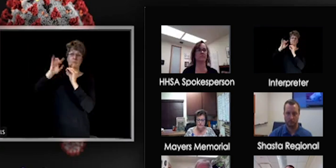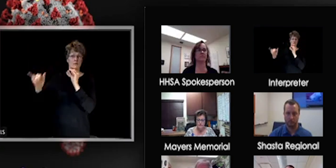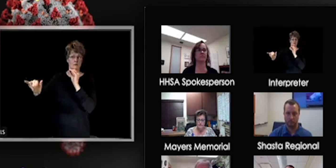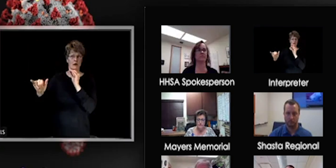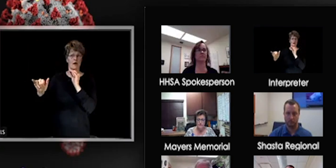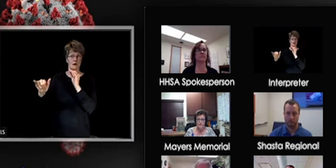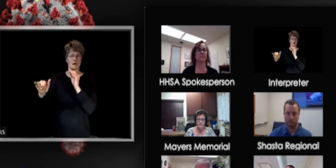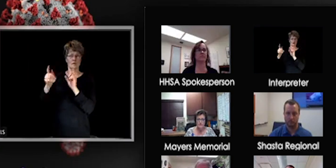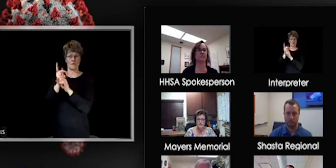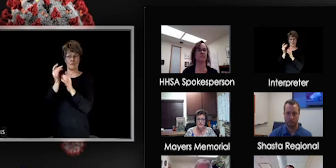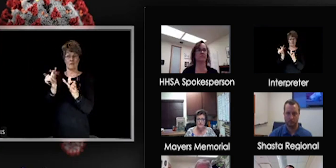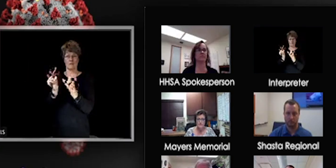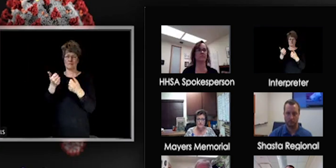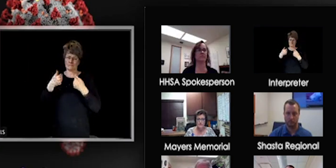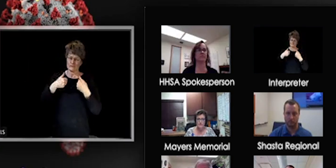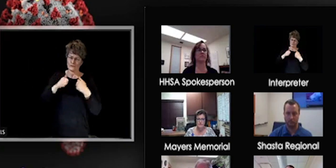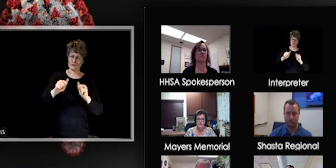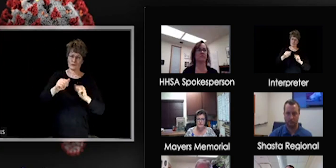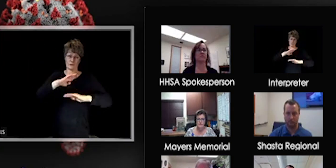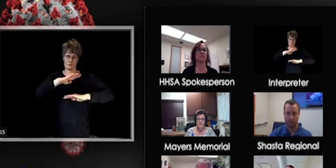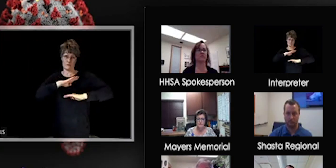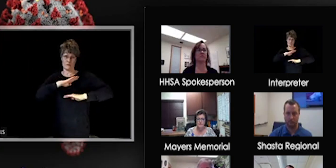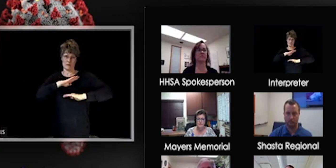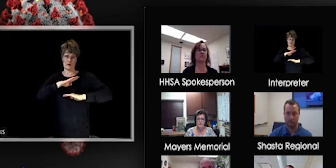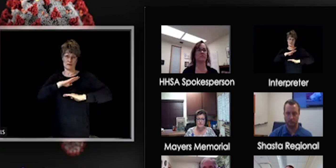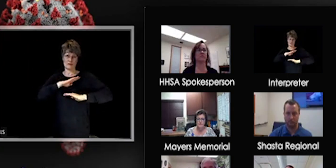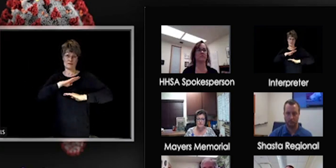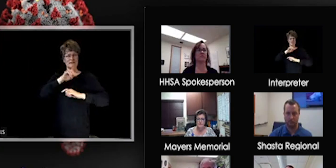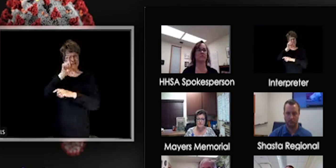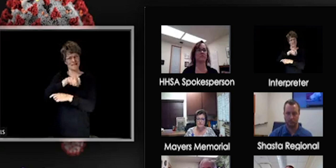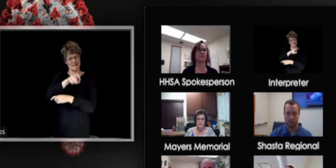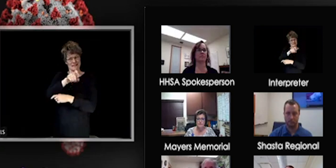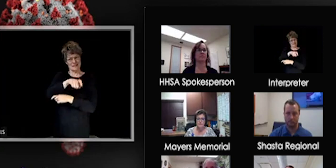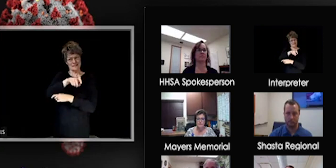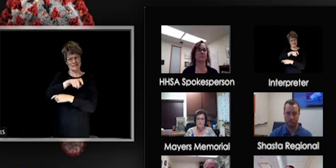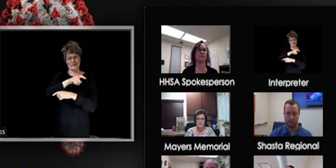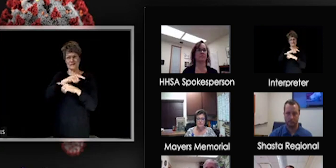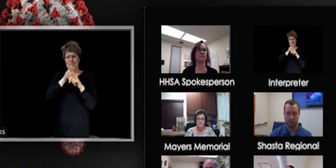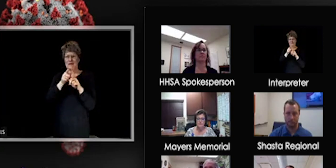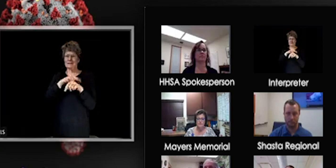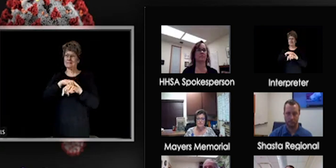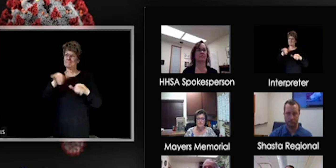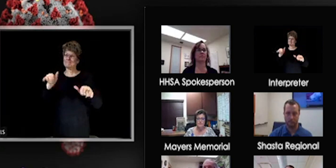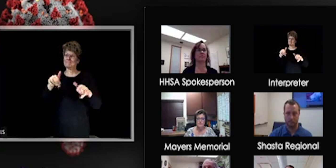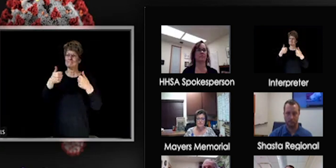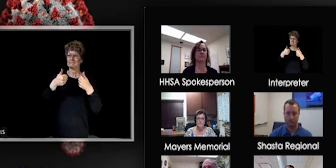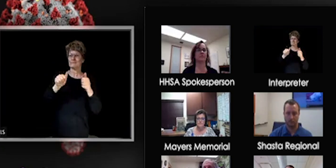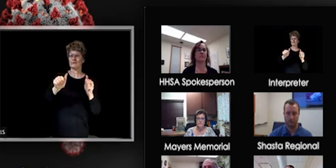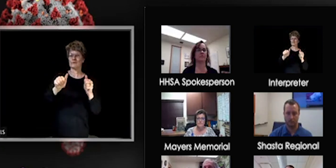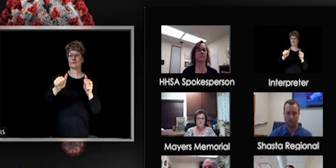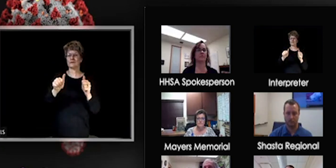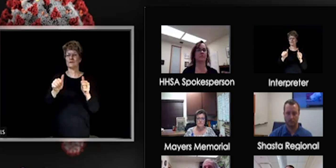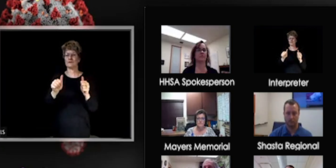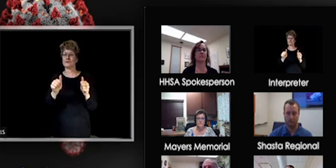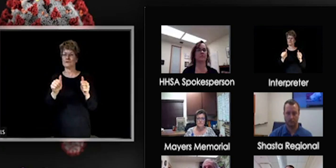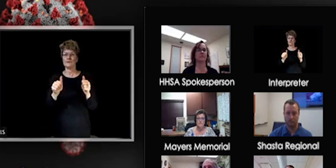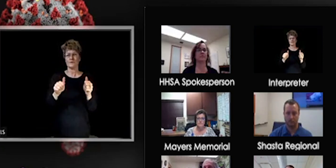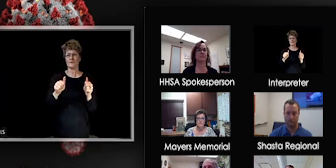need, but at the same time then figure out a place to pause where we can wait and see